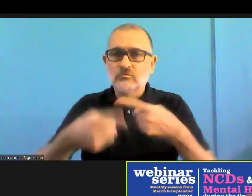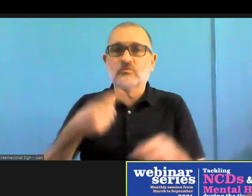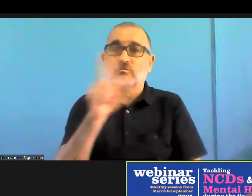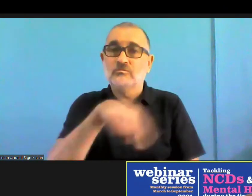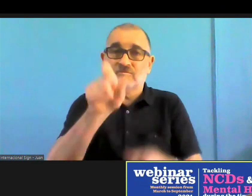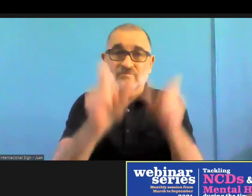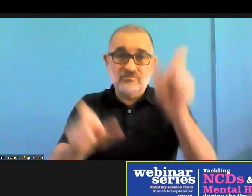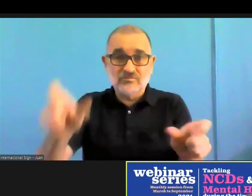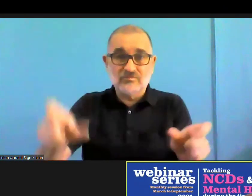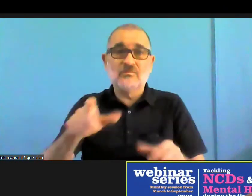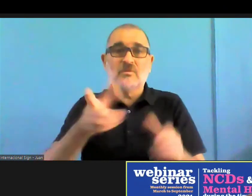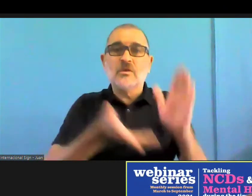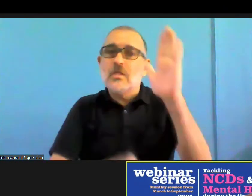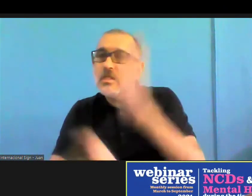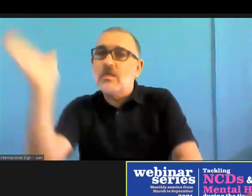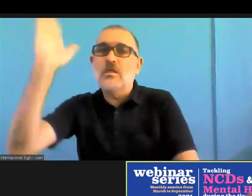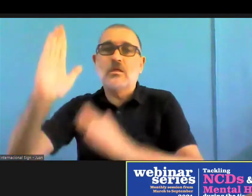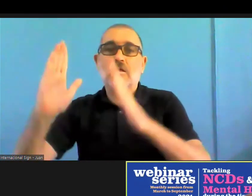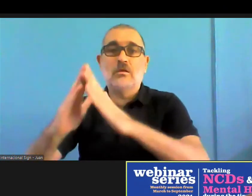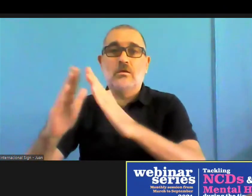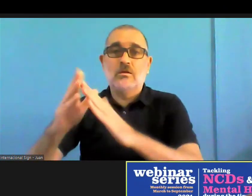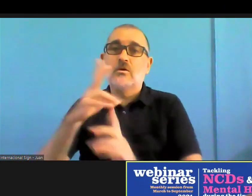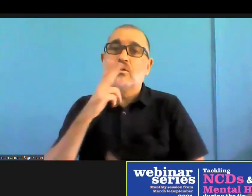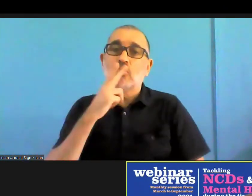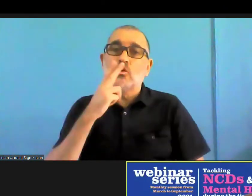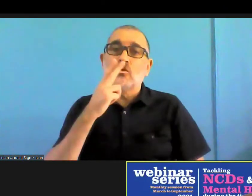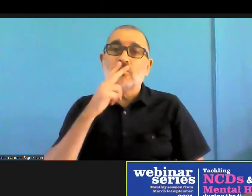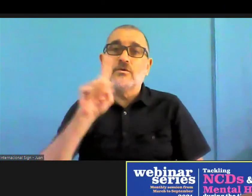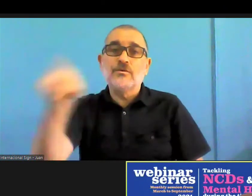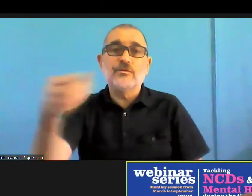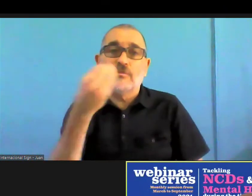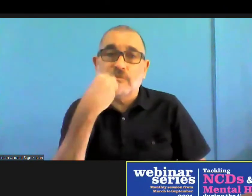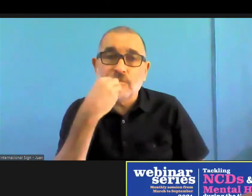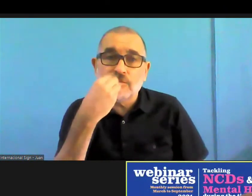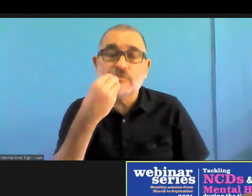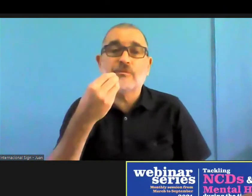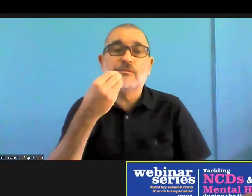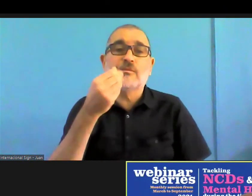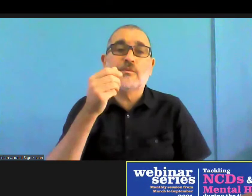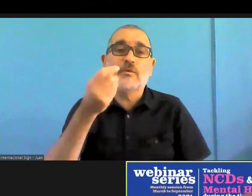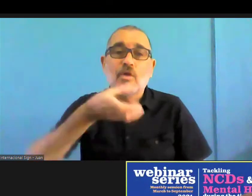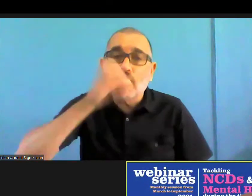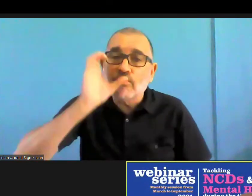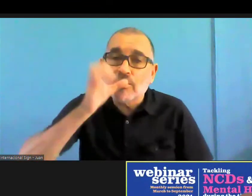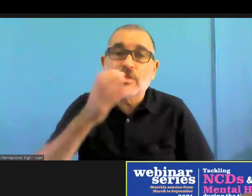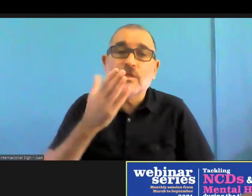So it's going to take a whole-society, whole-government approach, specifically in terms of governance, to make sure that